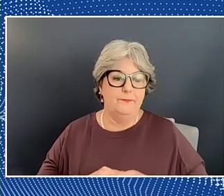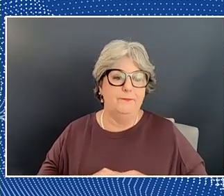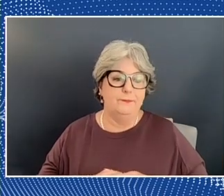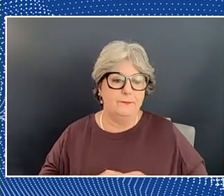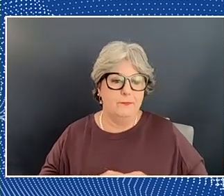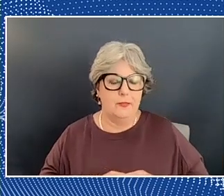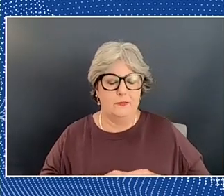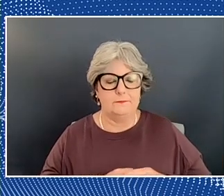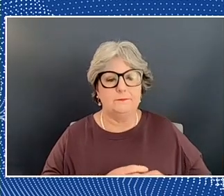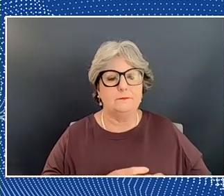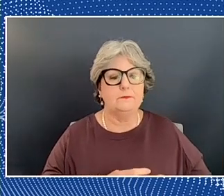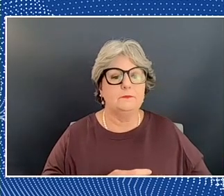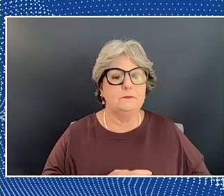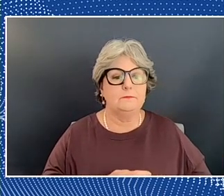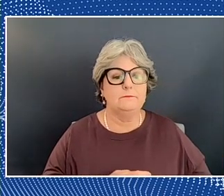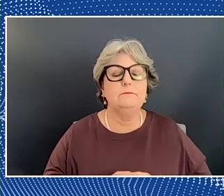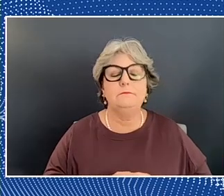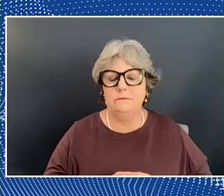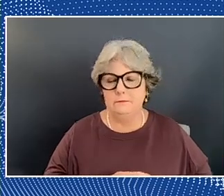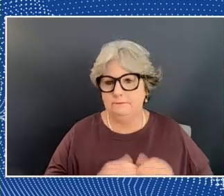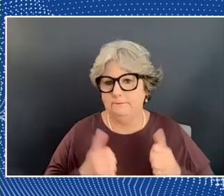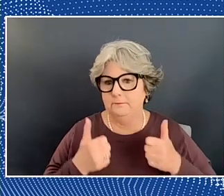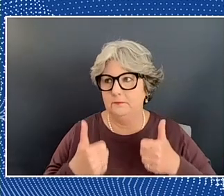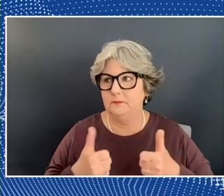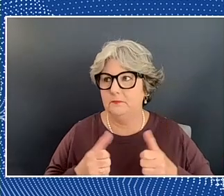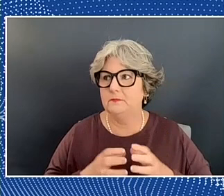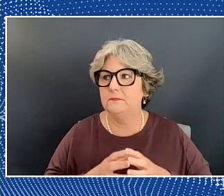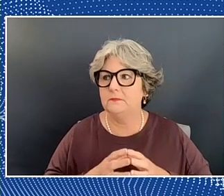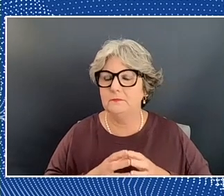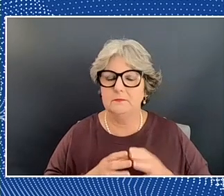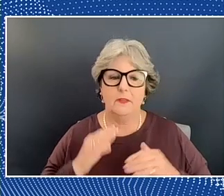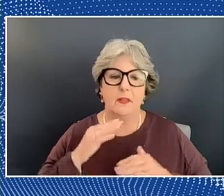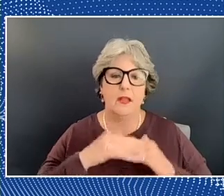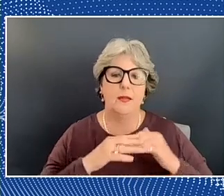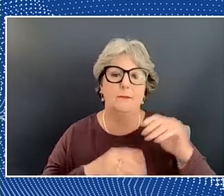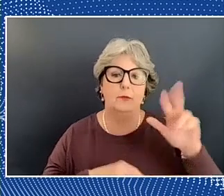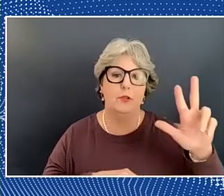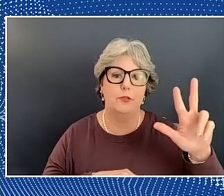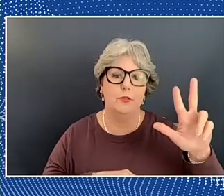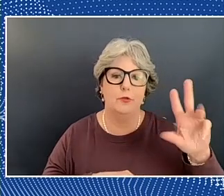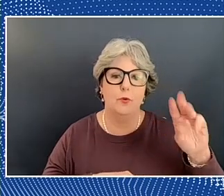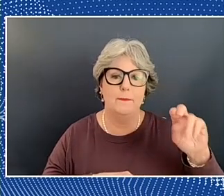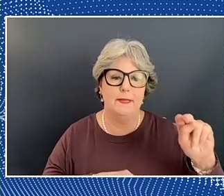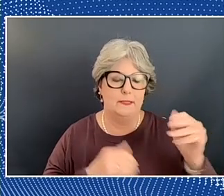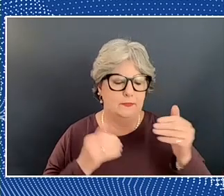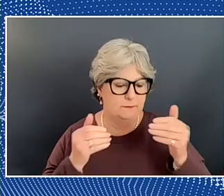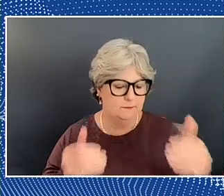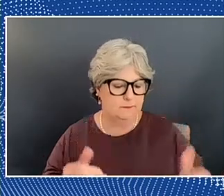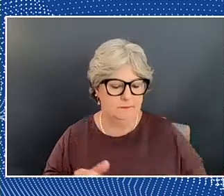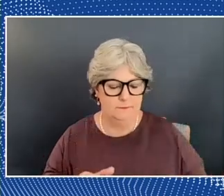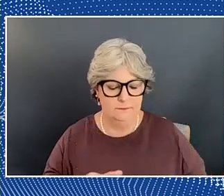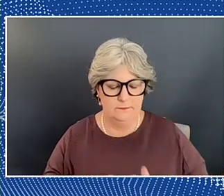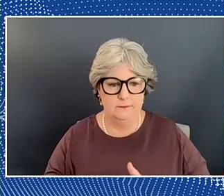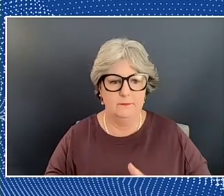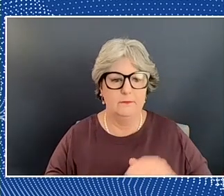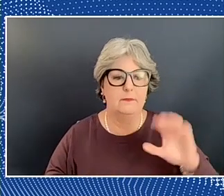Can you hear me? Yes. Can you hear me? Yes. You have up to three minutes. Please begin. Thank you. My name is Candace Milner.